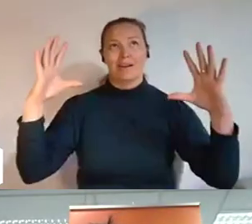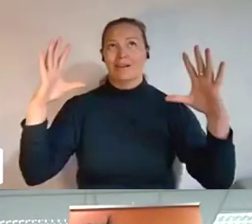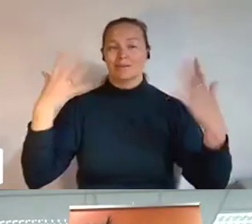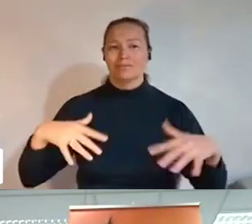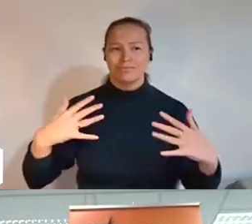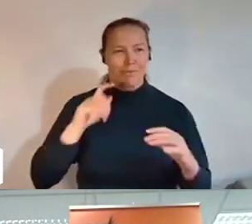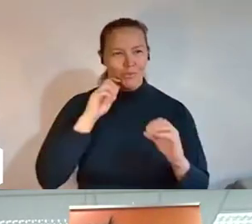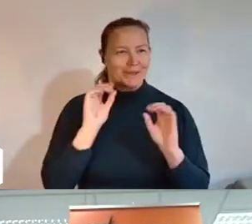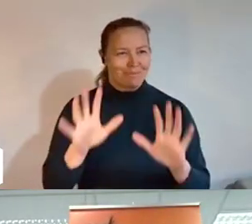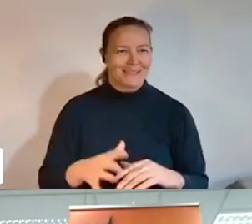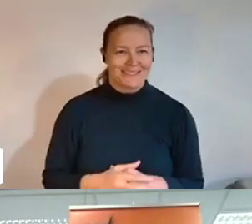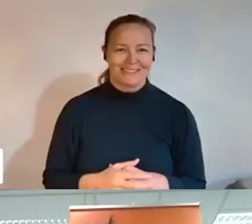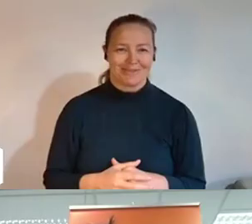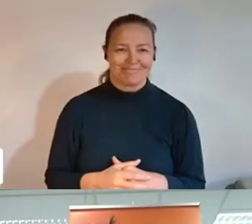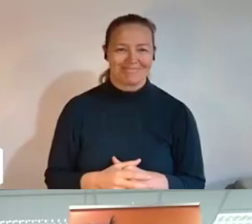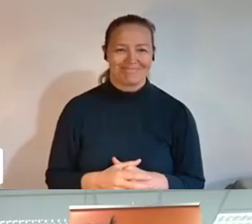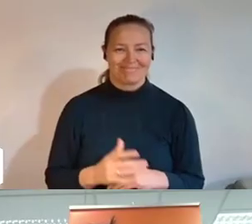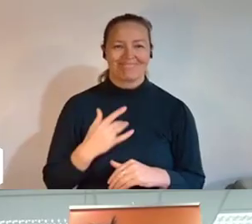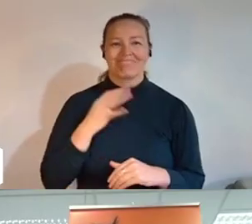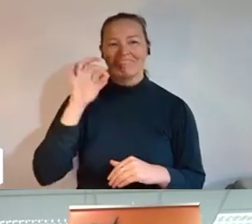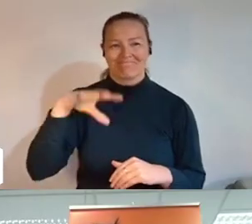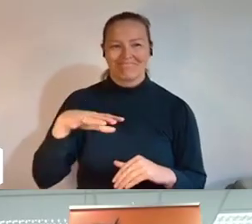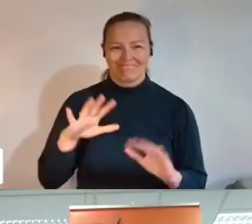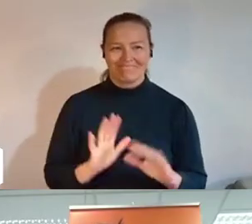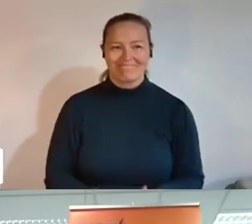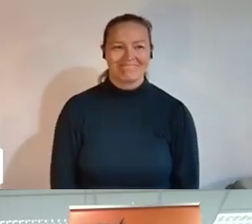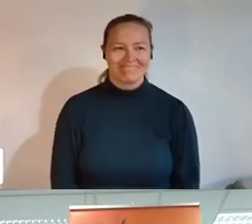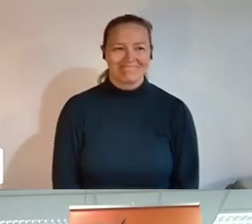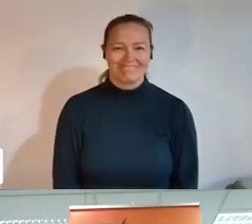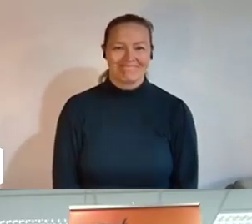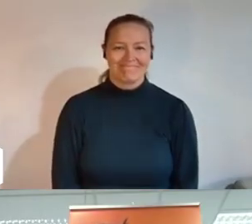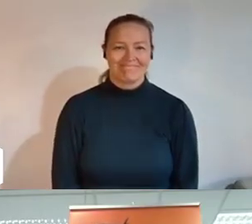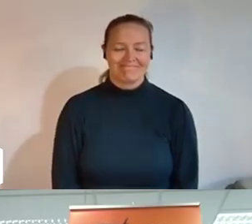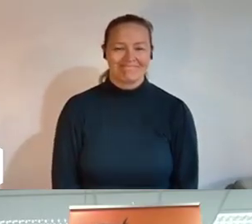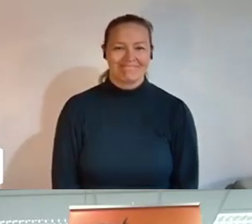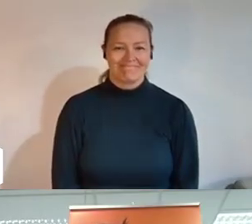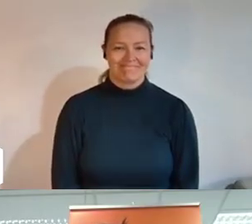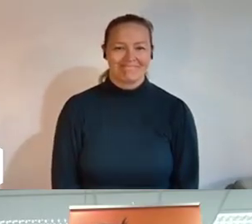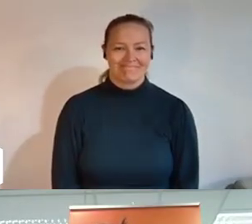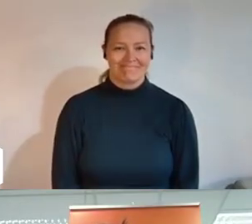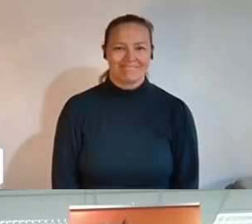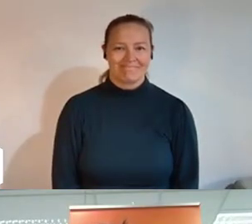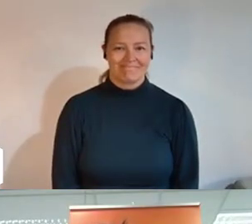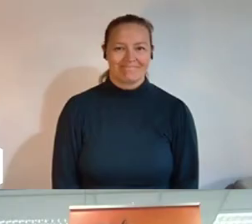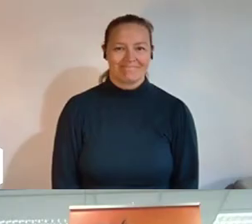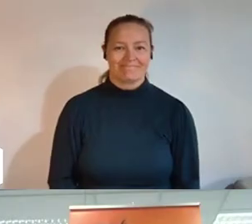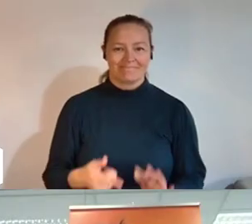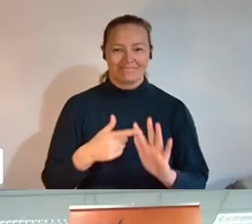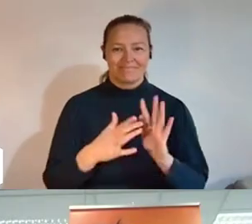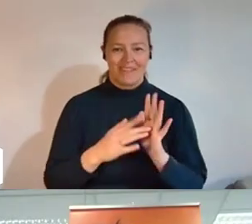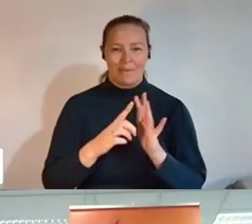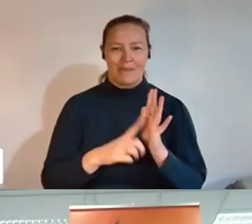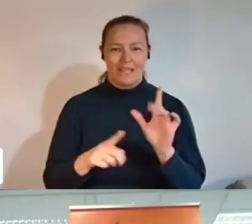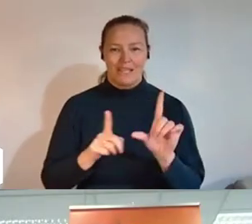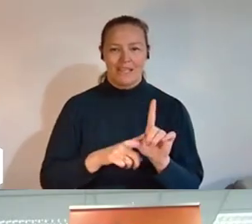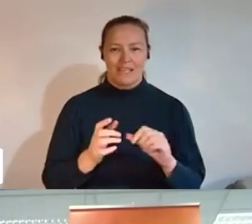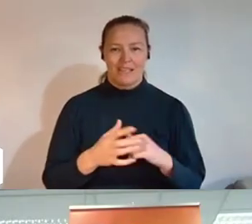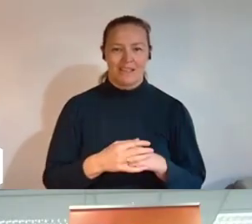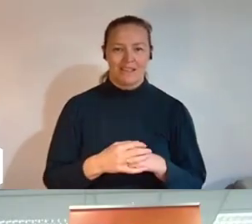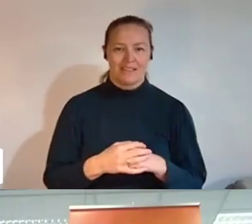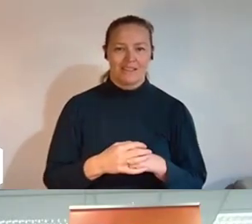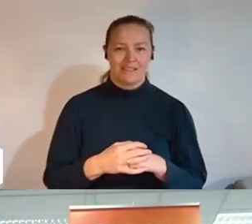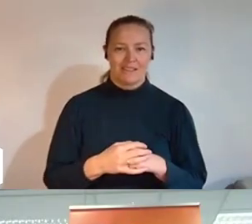yeah, that's my 10 cents, thank you. Awesome, thank you very much Rebecca. Emily. I think